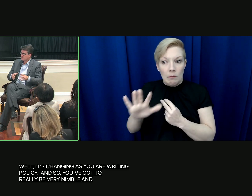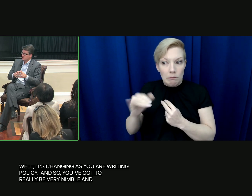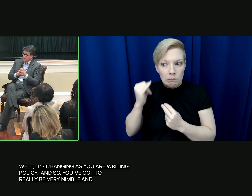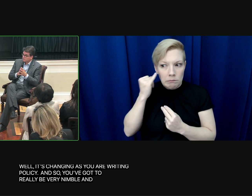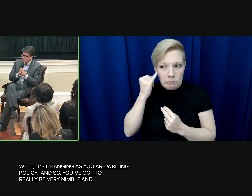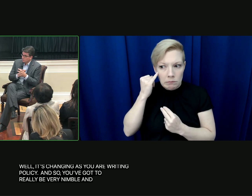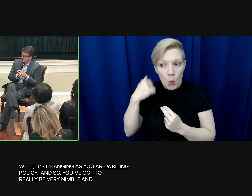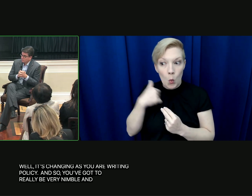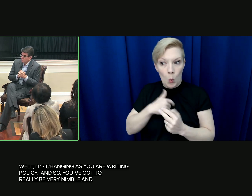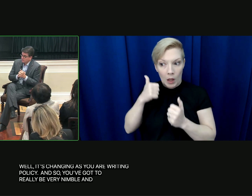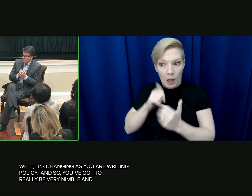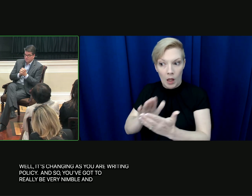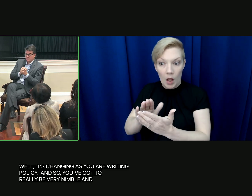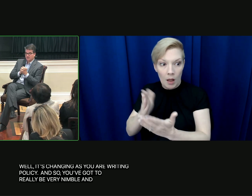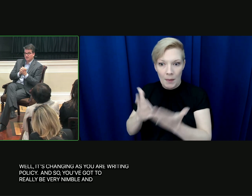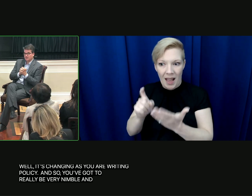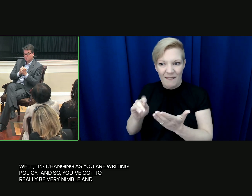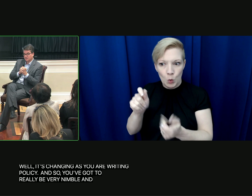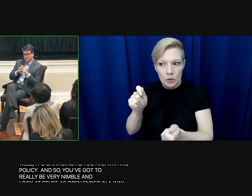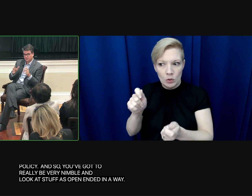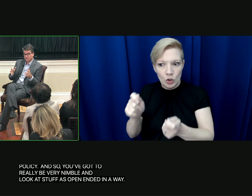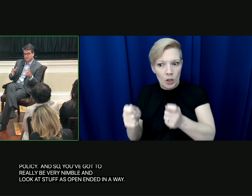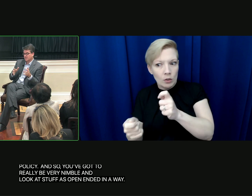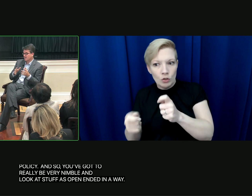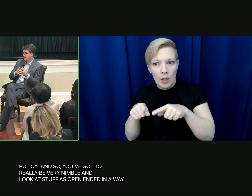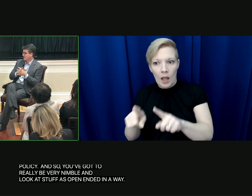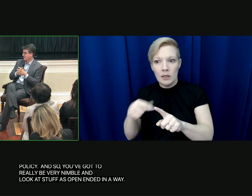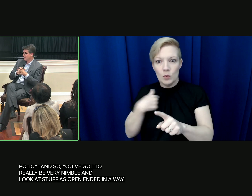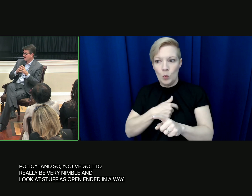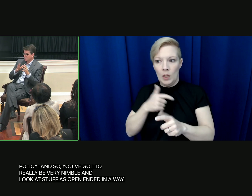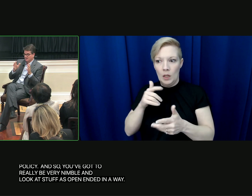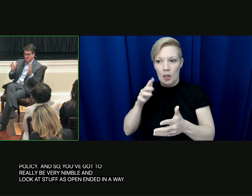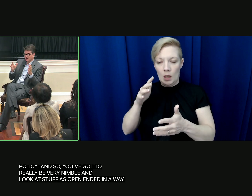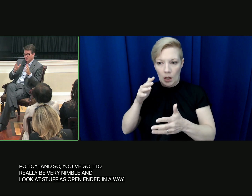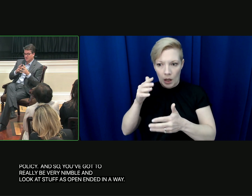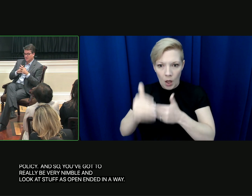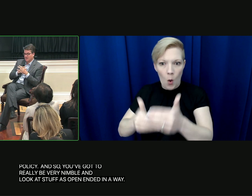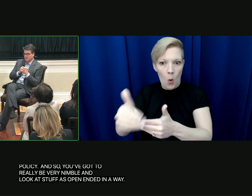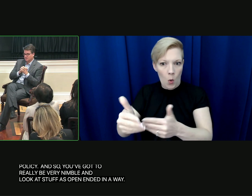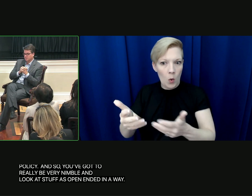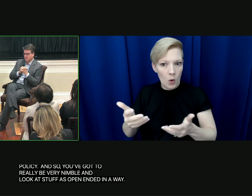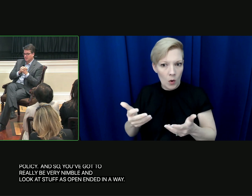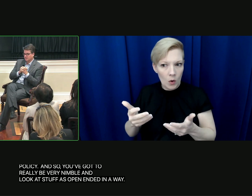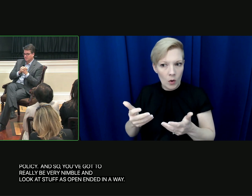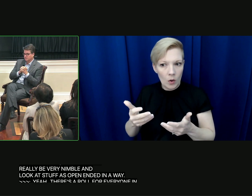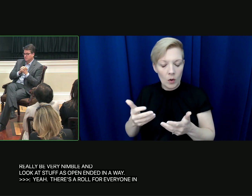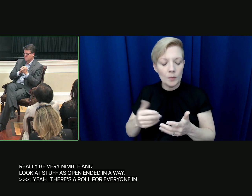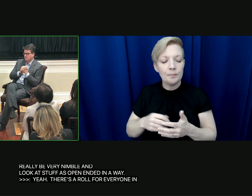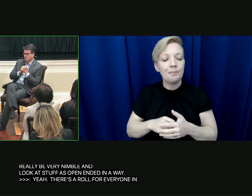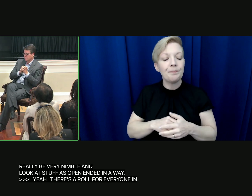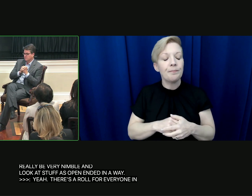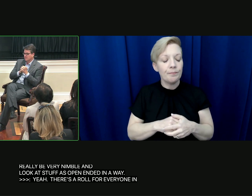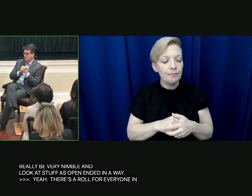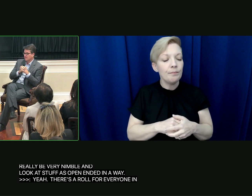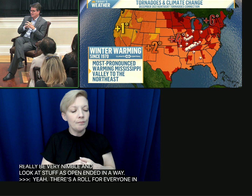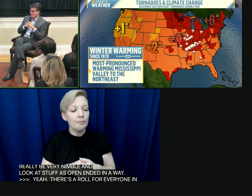There's a role for everyone on the in this room and on online to play in the federal sustainability plan.